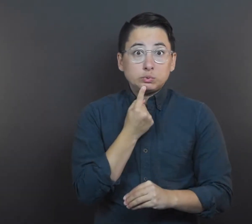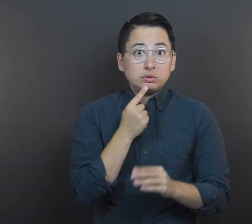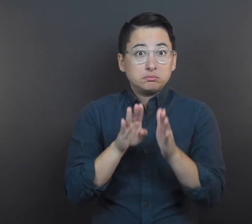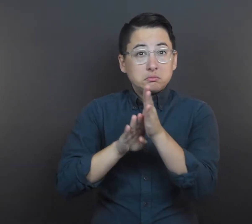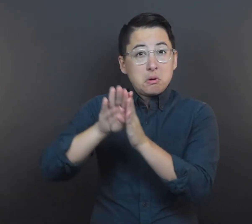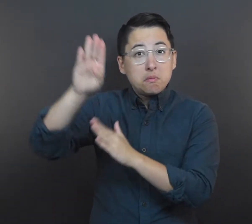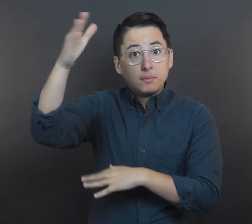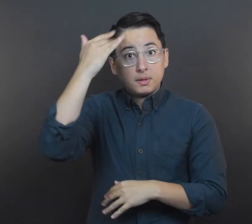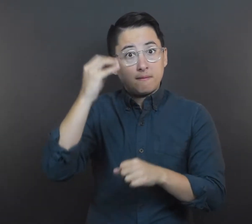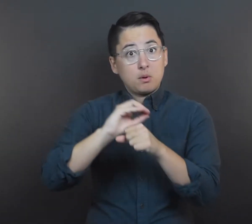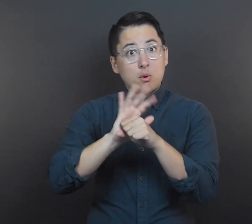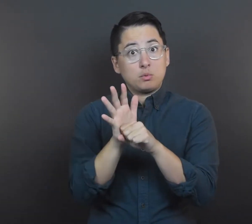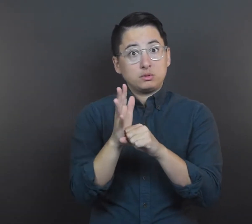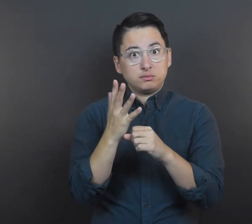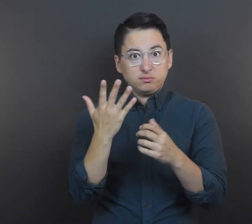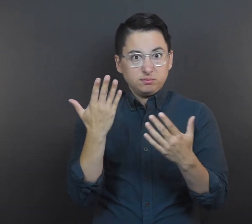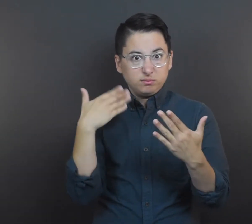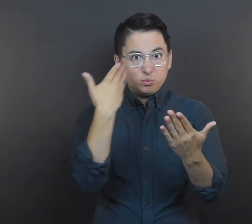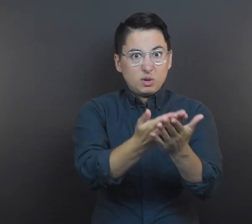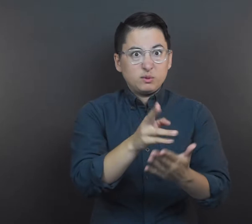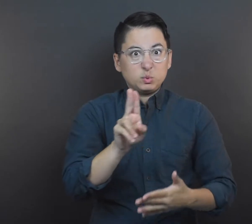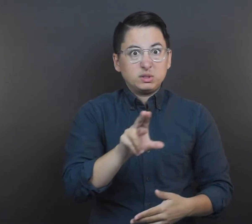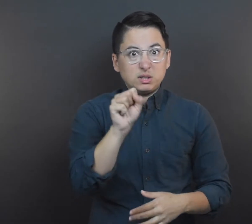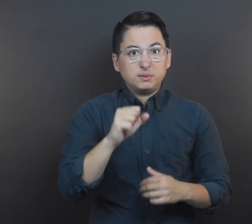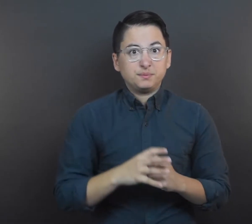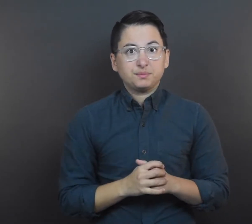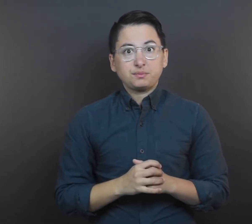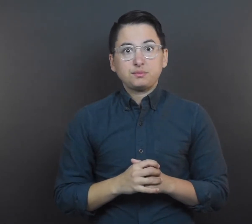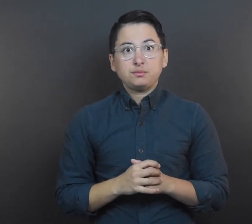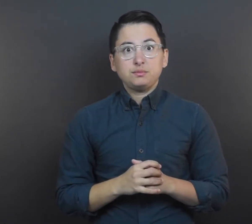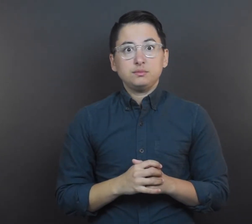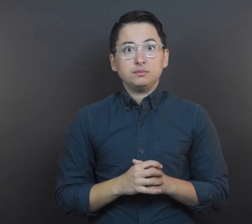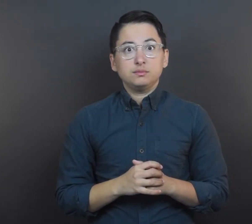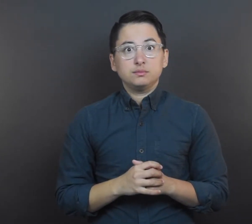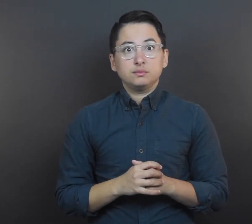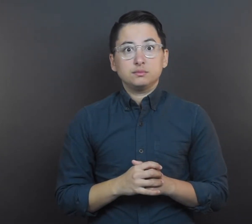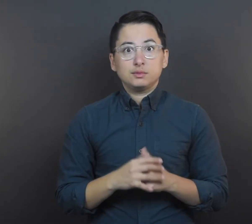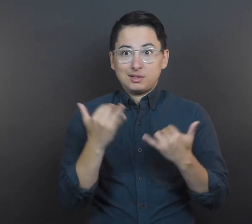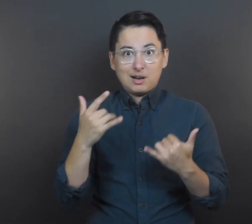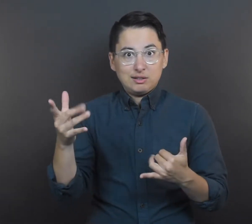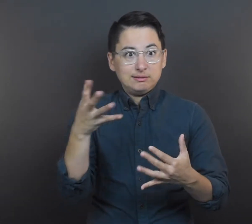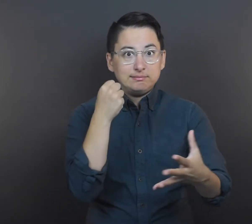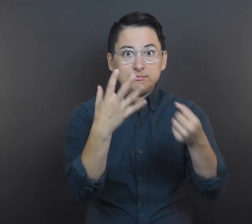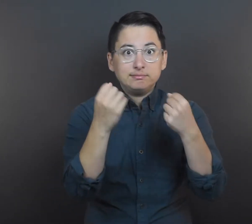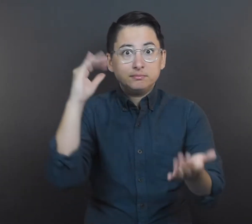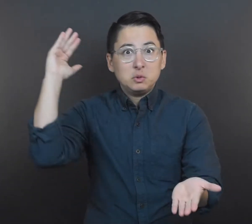The demand for that equipment began to soar as COVID-19 reached the United States, outstripping